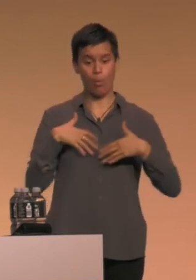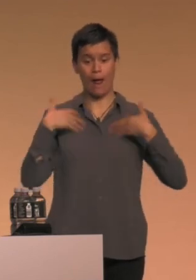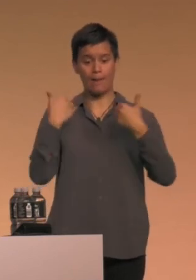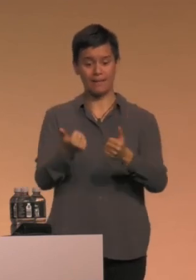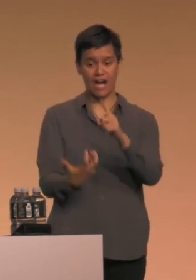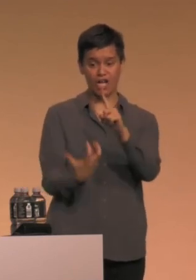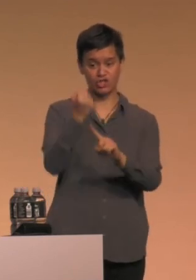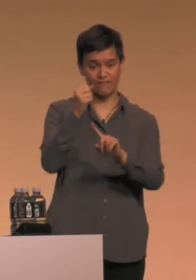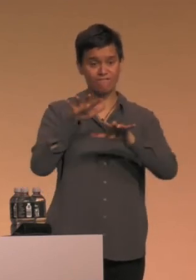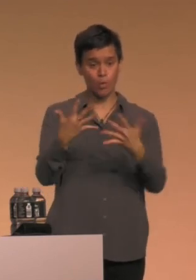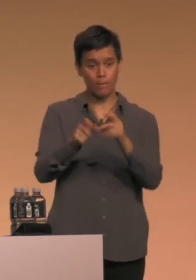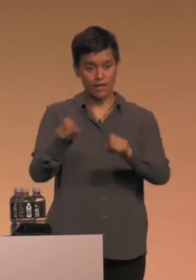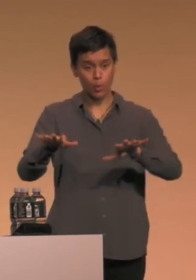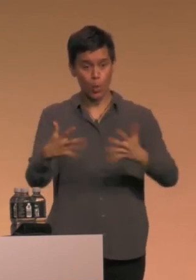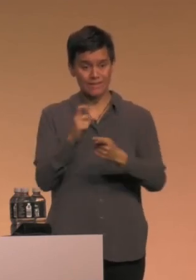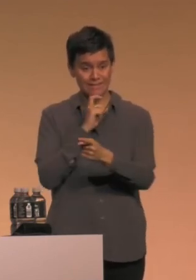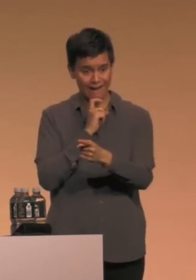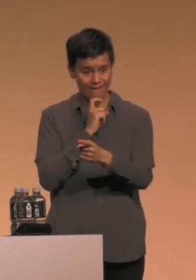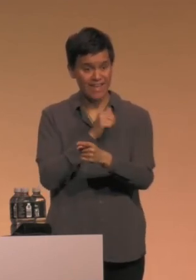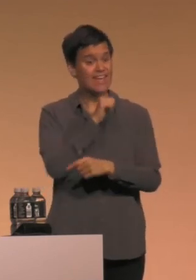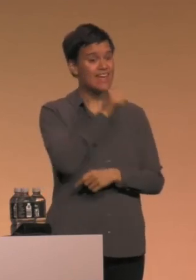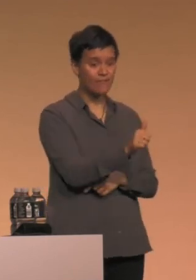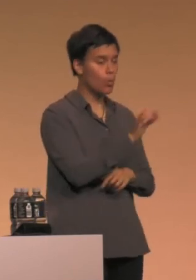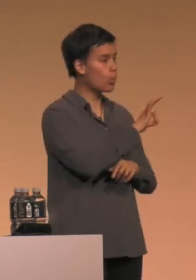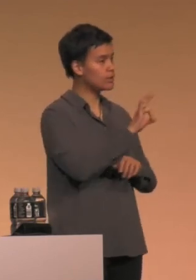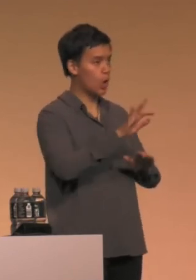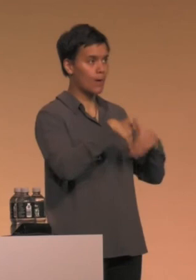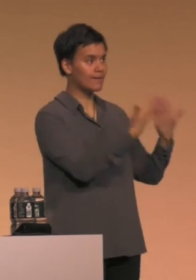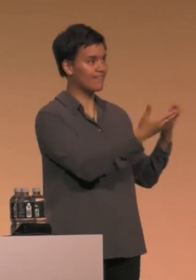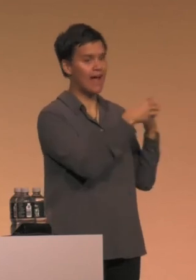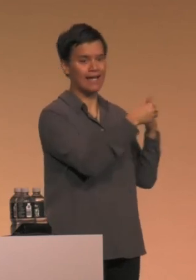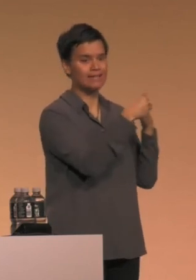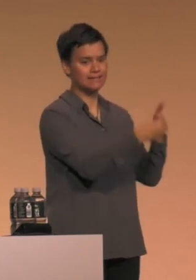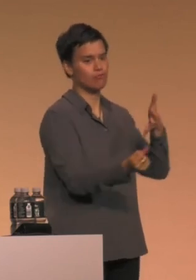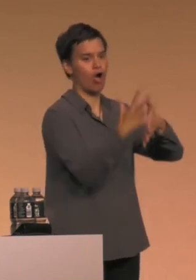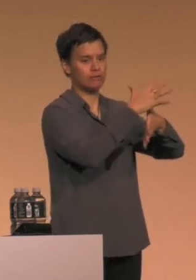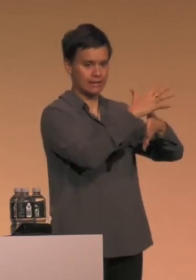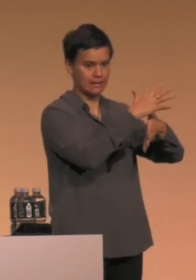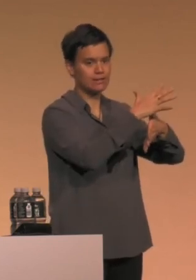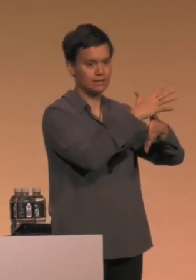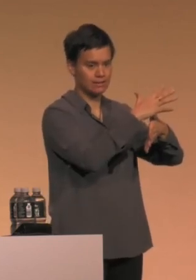or staff if we do not expect or equip leaders to prioritize this with authenticity across the system.